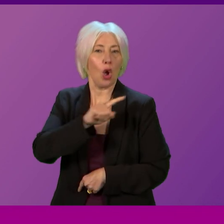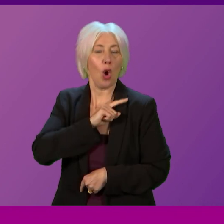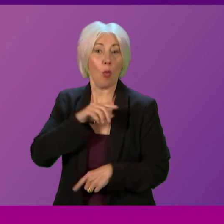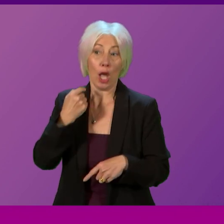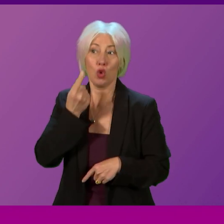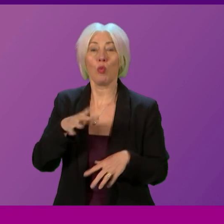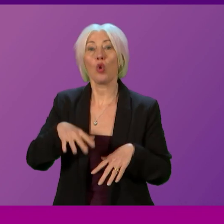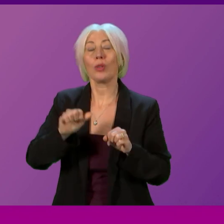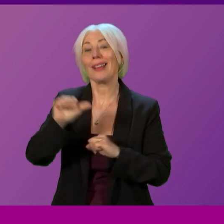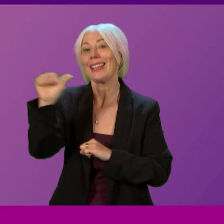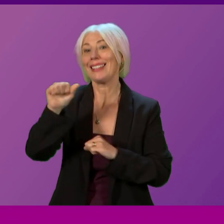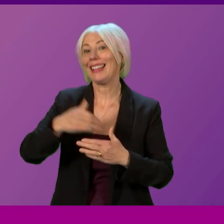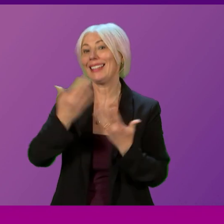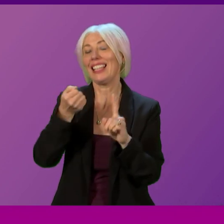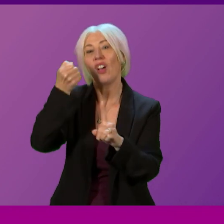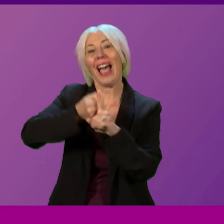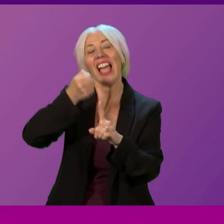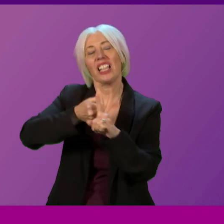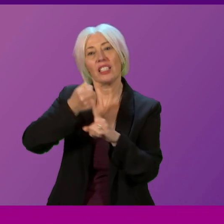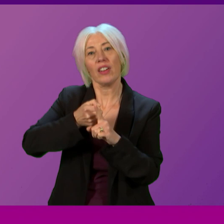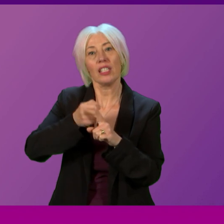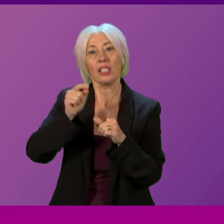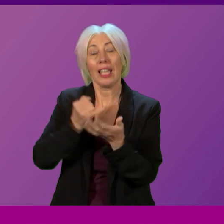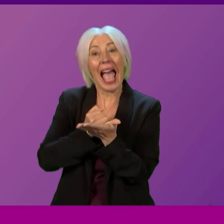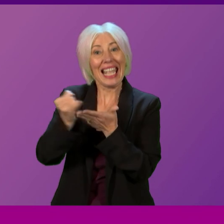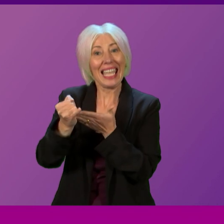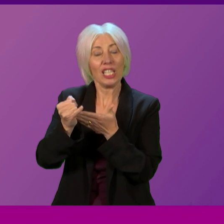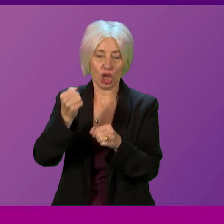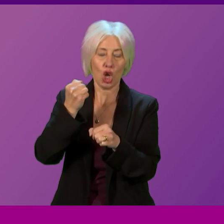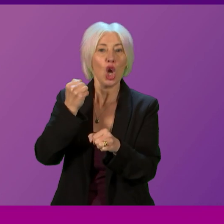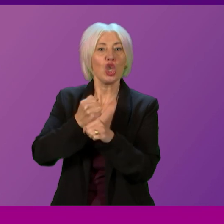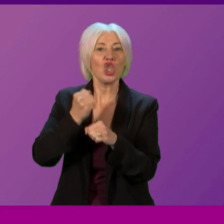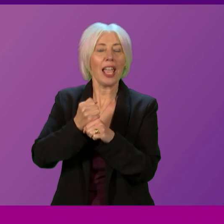of activism against gender-based violence.